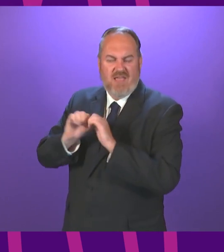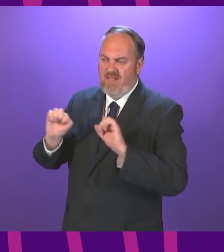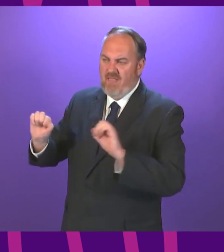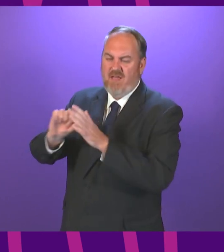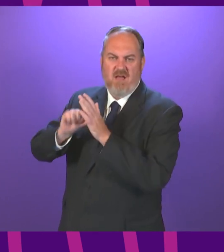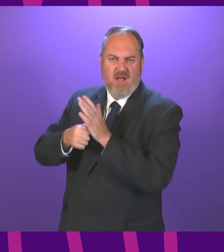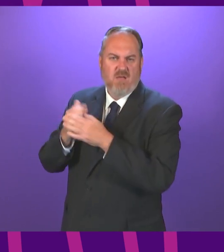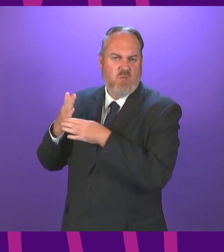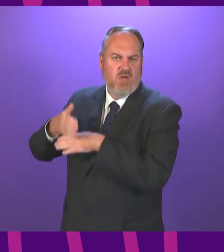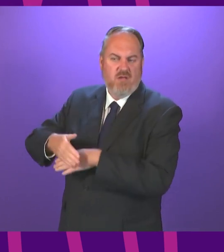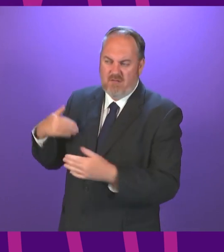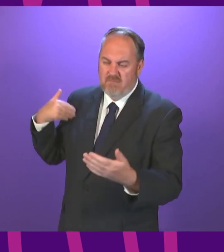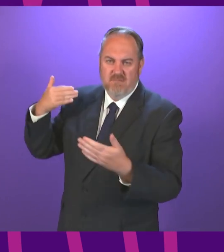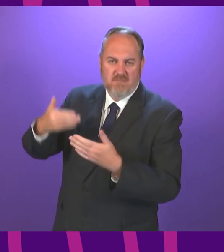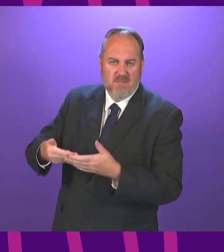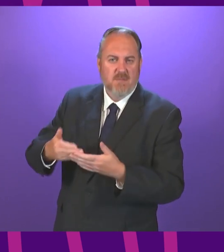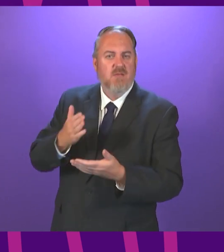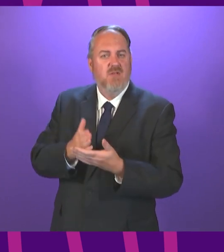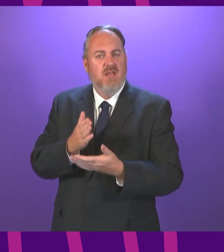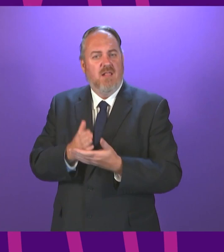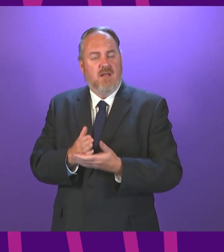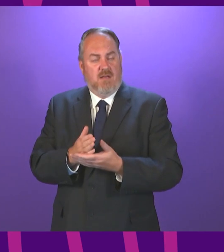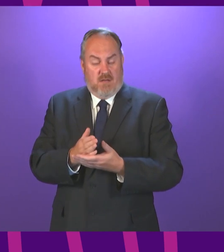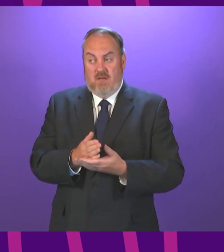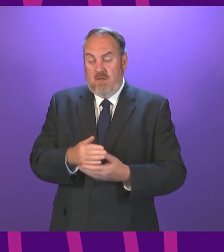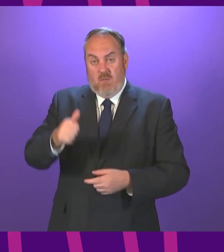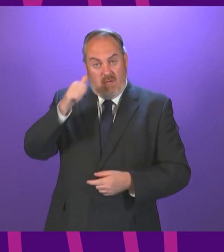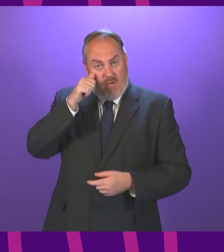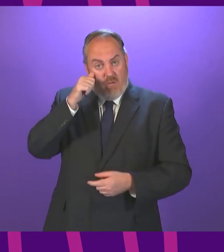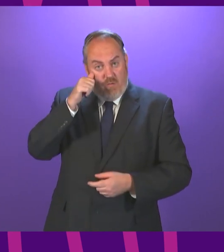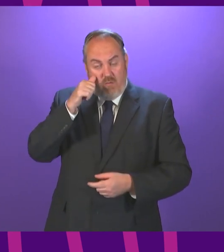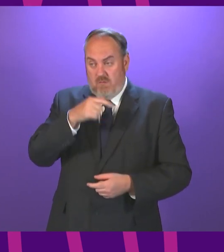any more than that—paid a £500 bonus, which other Governments across the UK have not done.